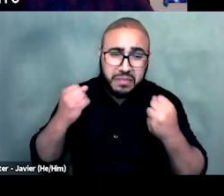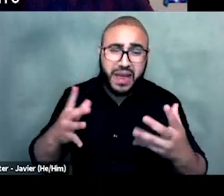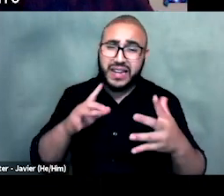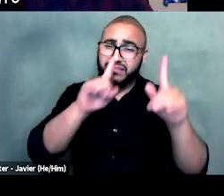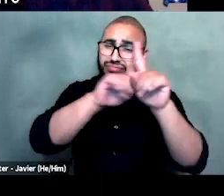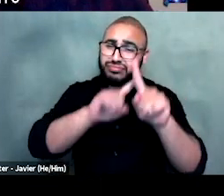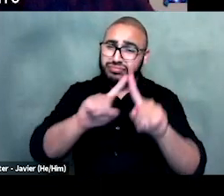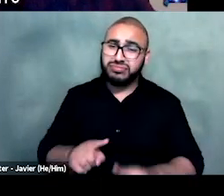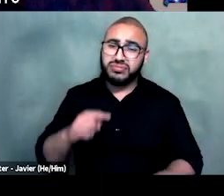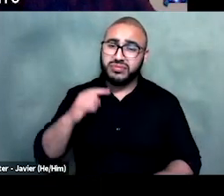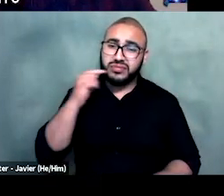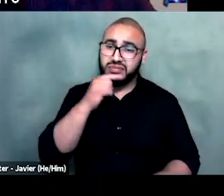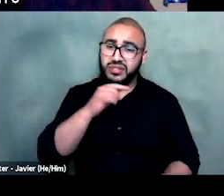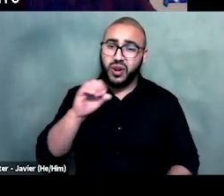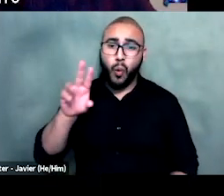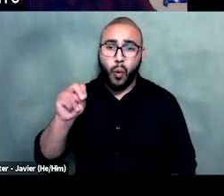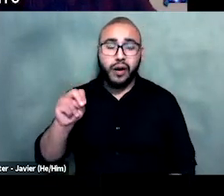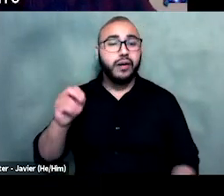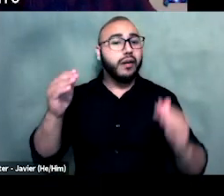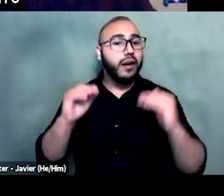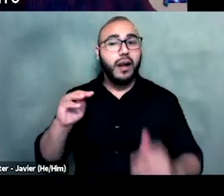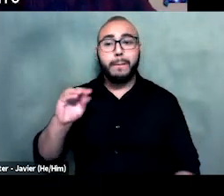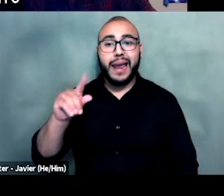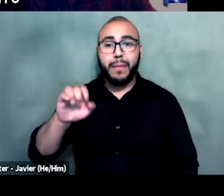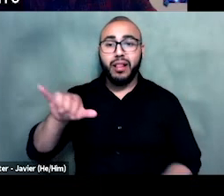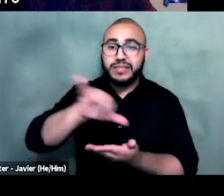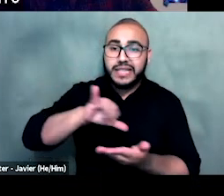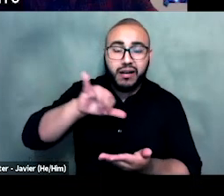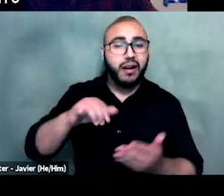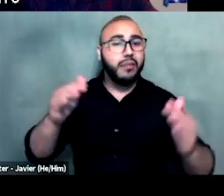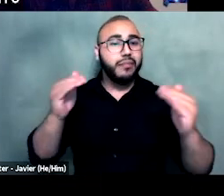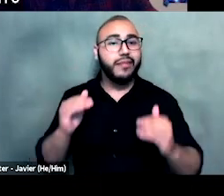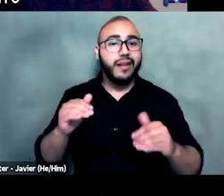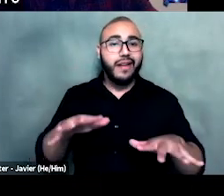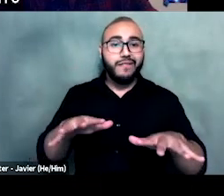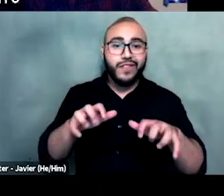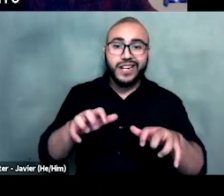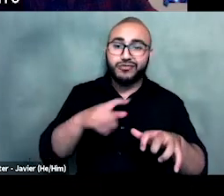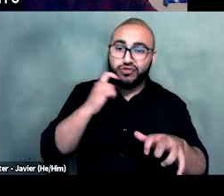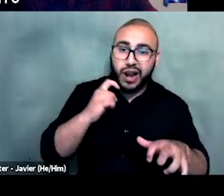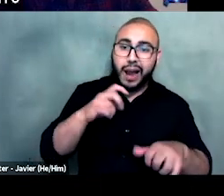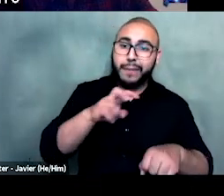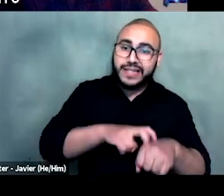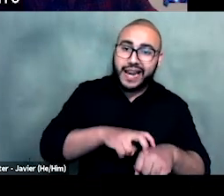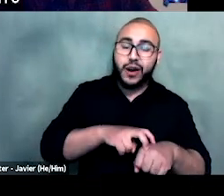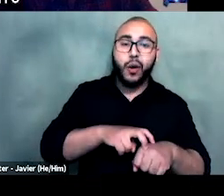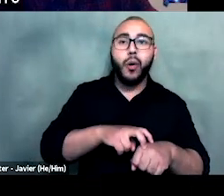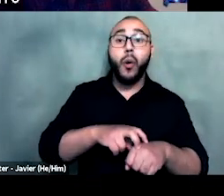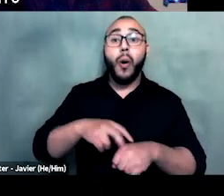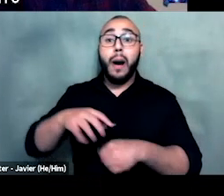types of corn, maple syrup, the freeze drying of potatoes and making meat jerky were Native